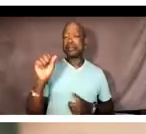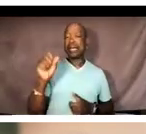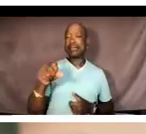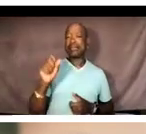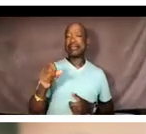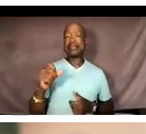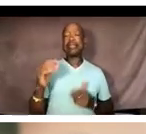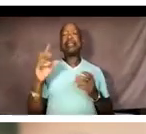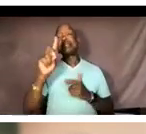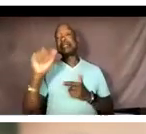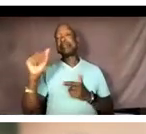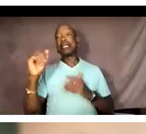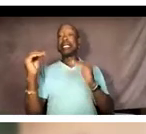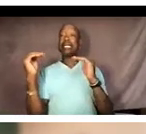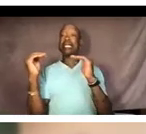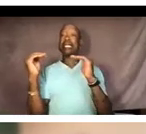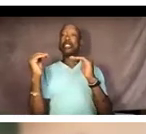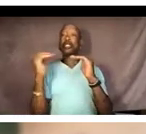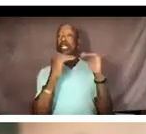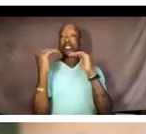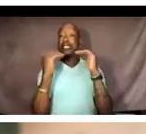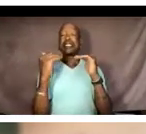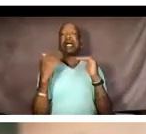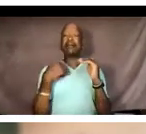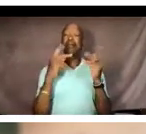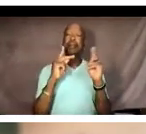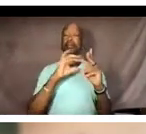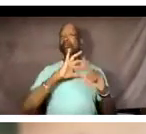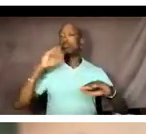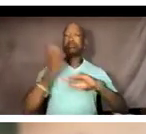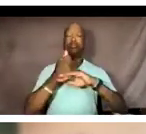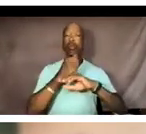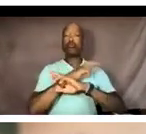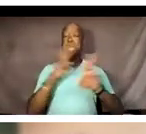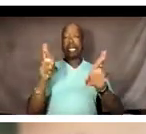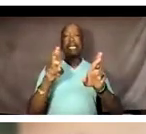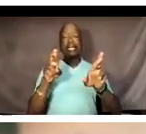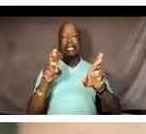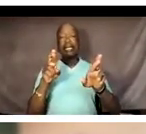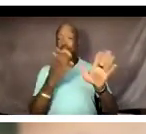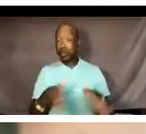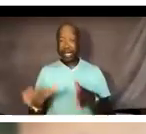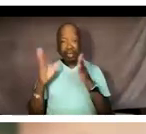frameworks and strategies and so we do not want to make concessions with the state around something